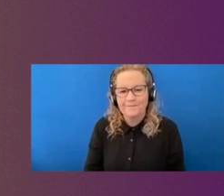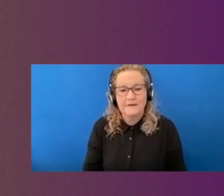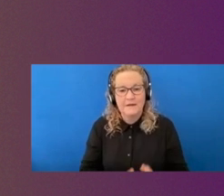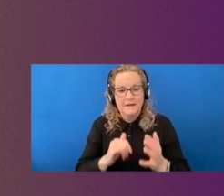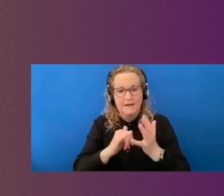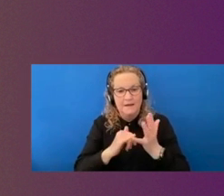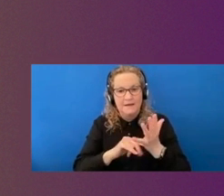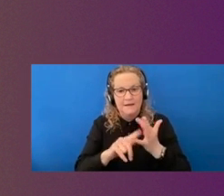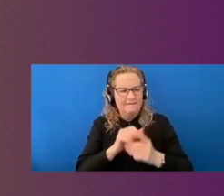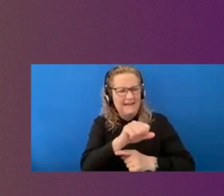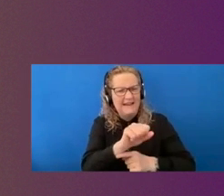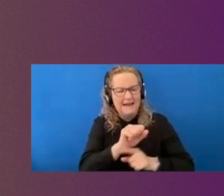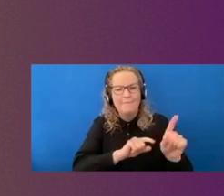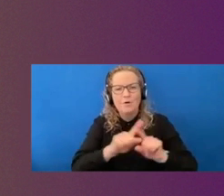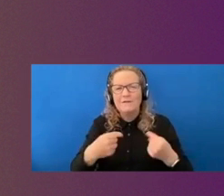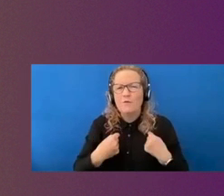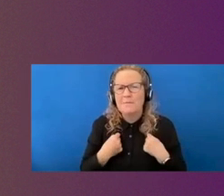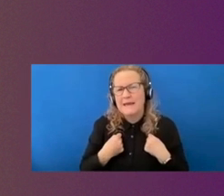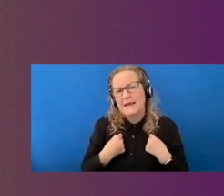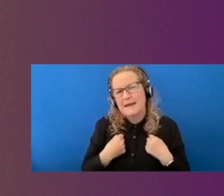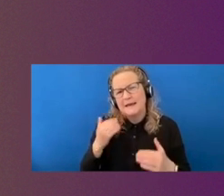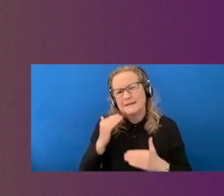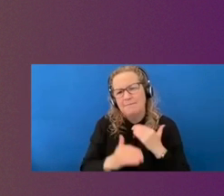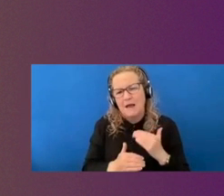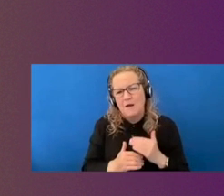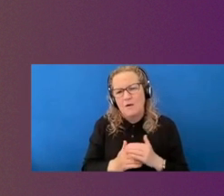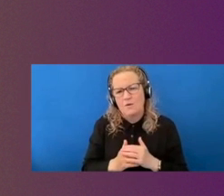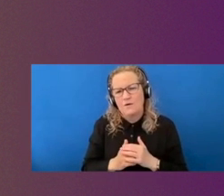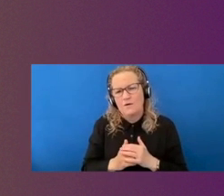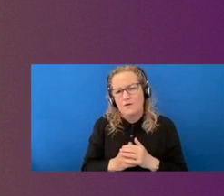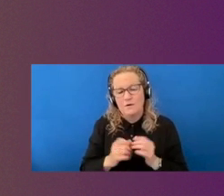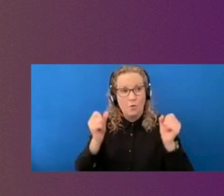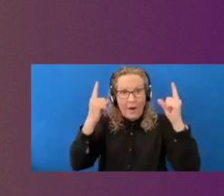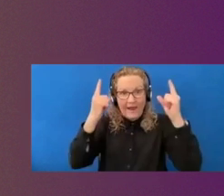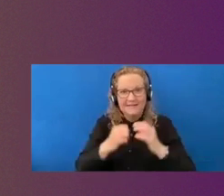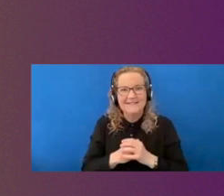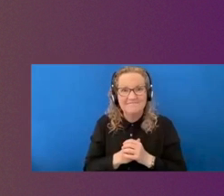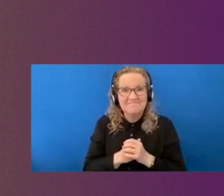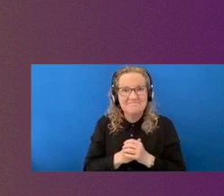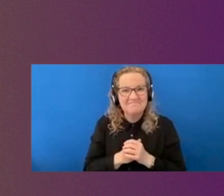I think mainly for me it's just about awareness um just education of of disabilities in general